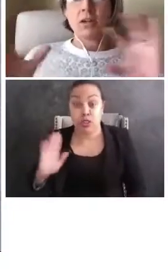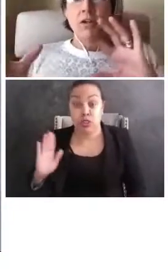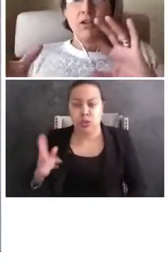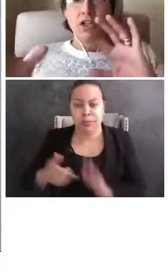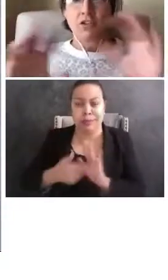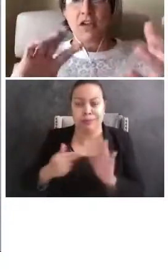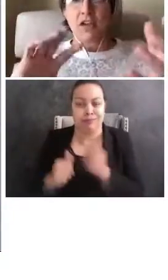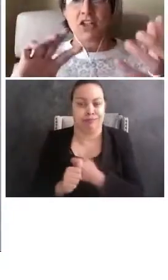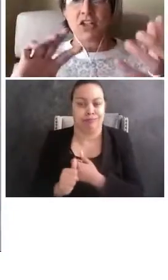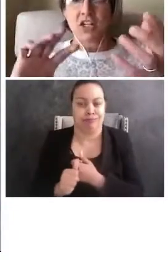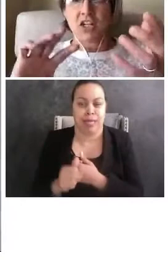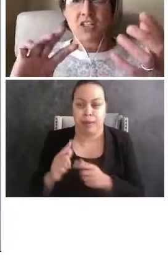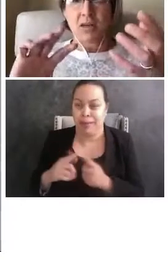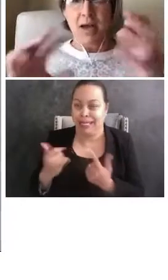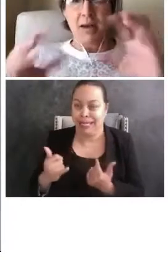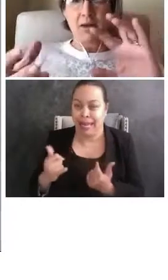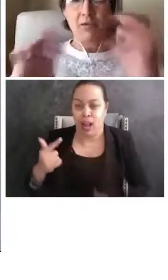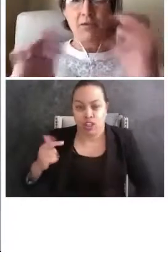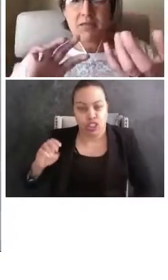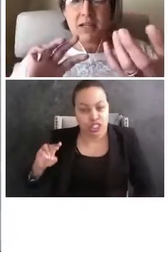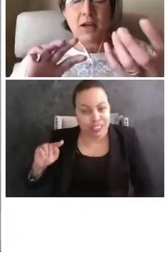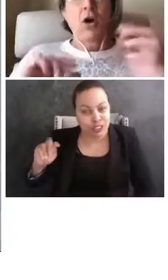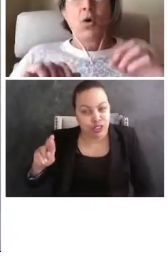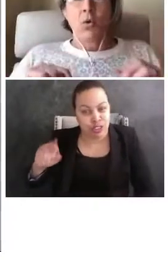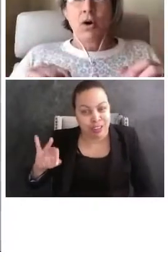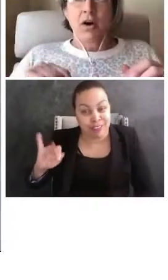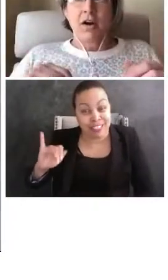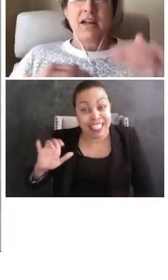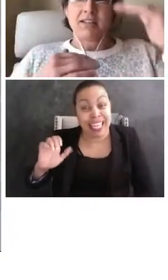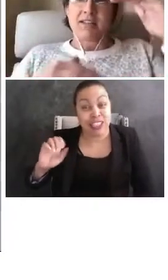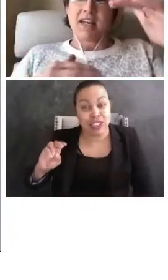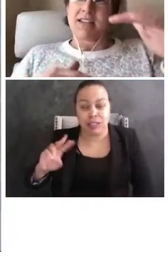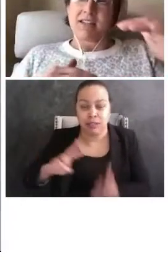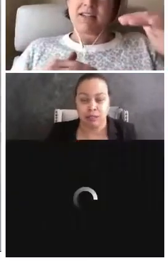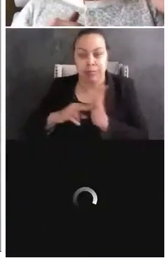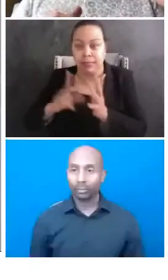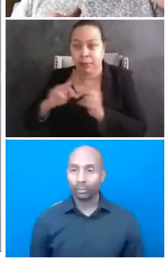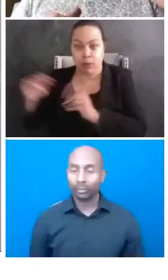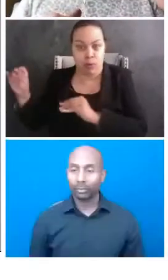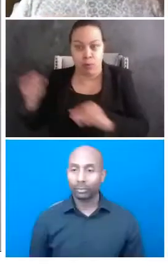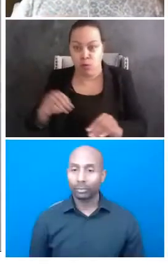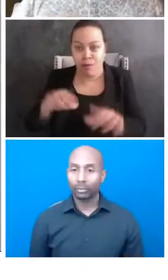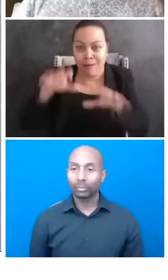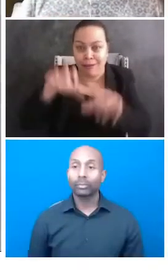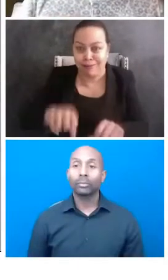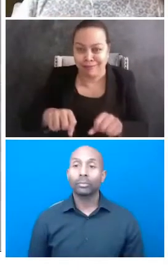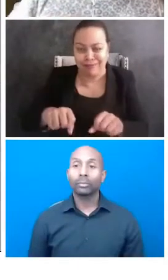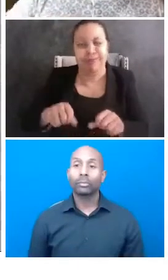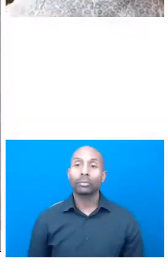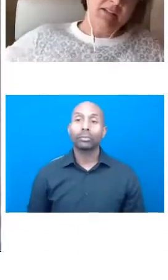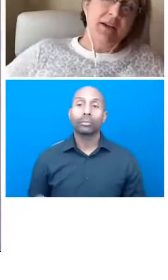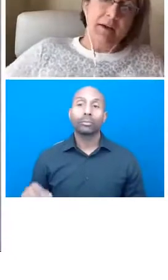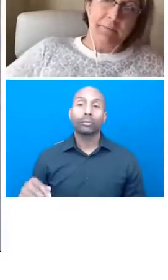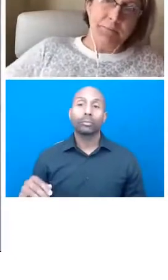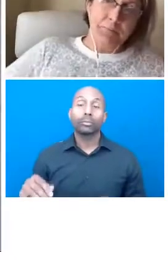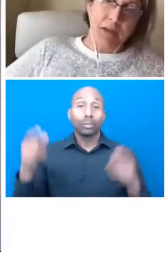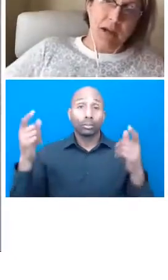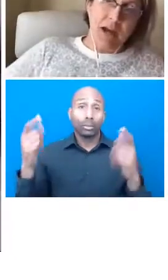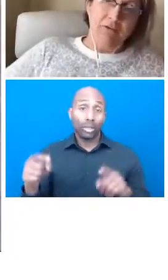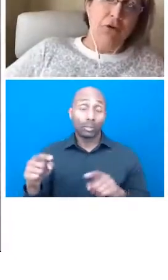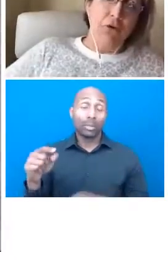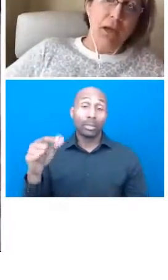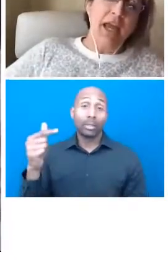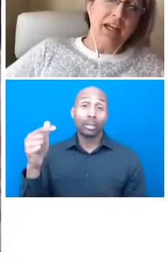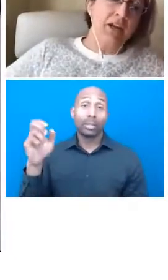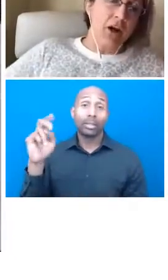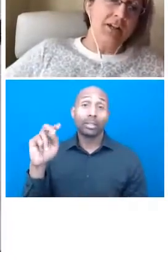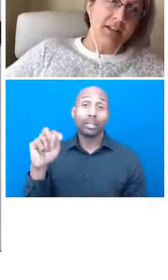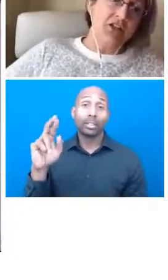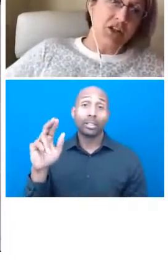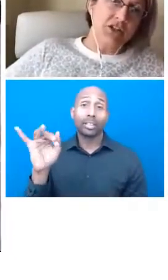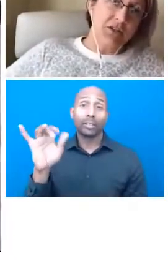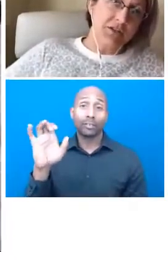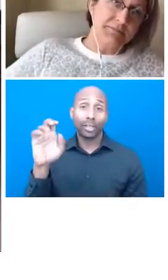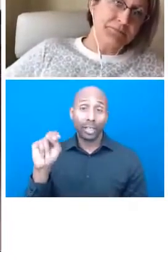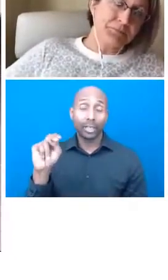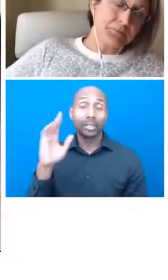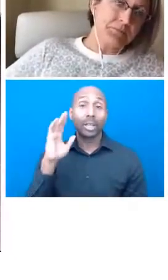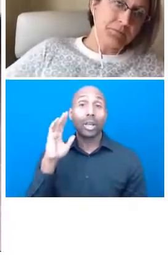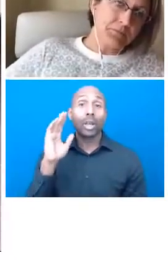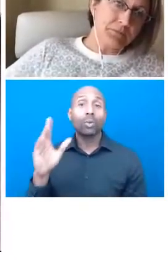So these policies have created our city structures.